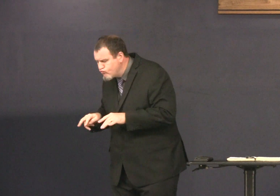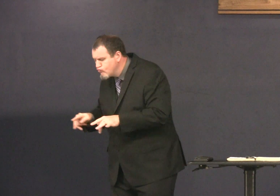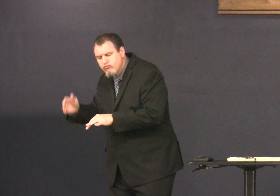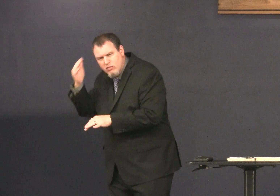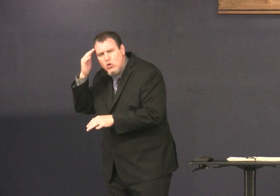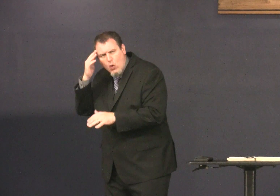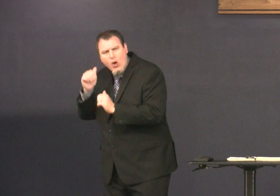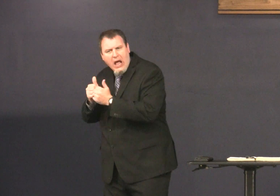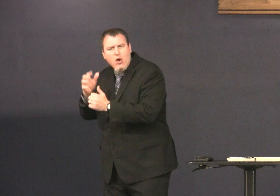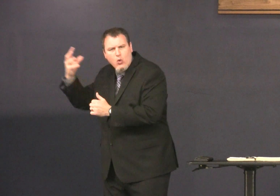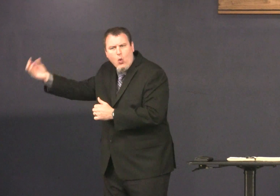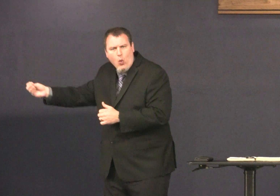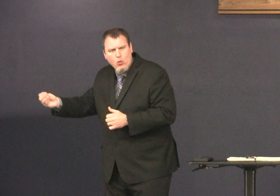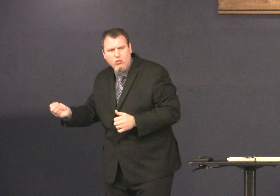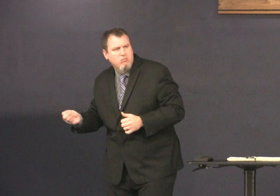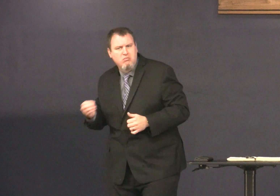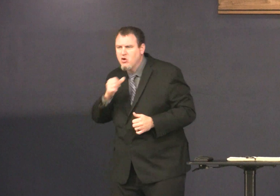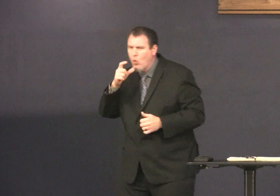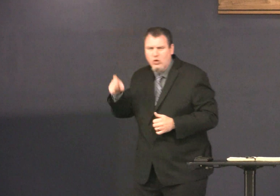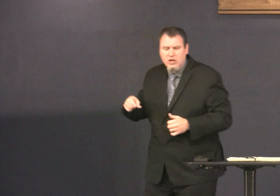they didn't need to depend on the light because they they knew how to get there